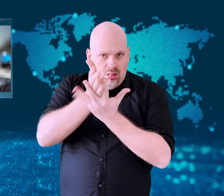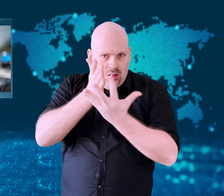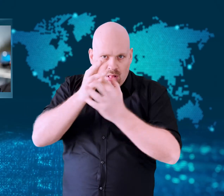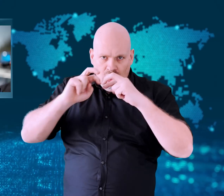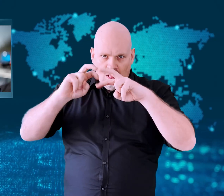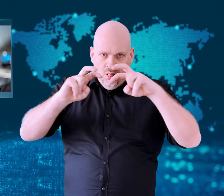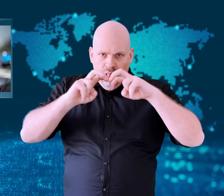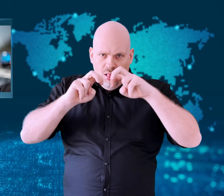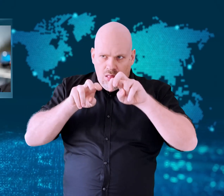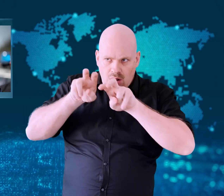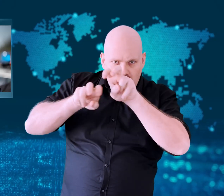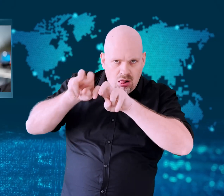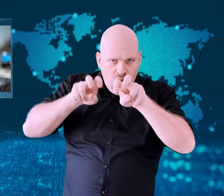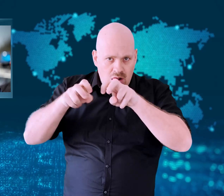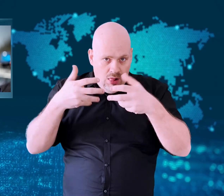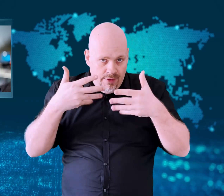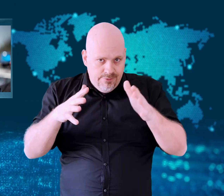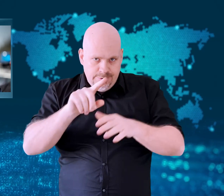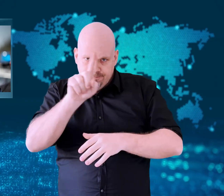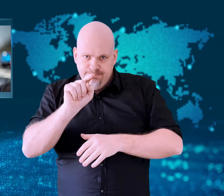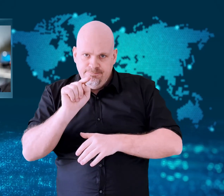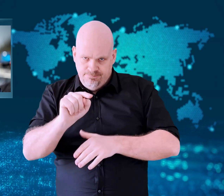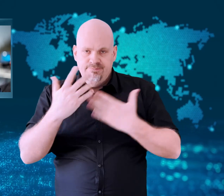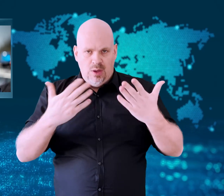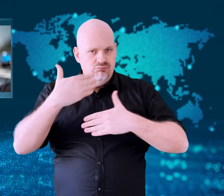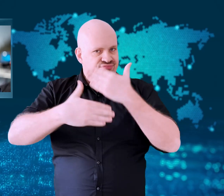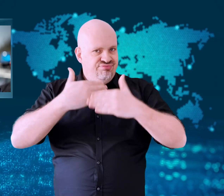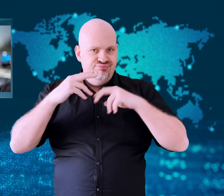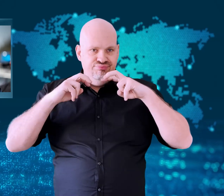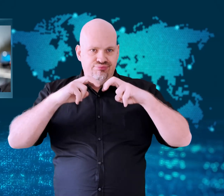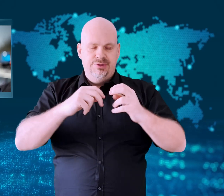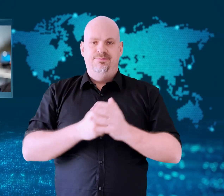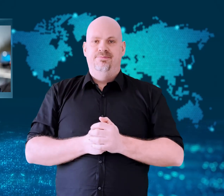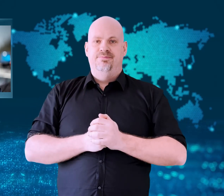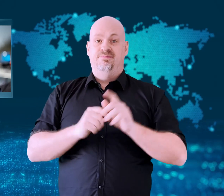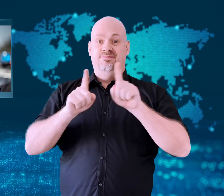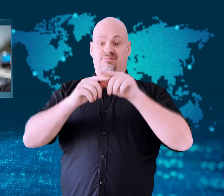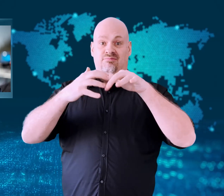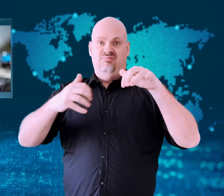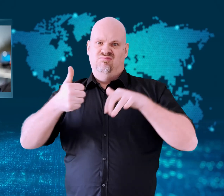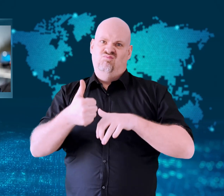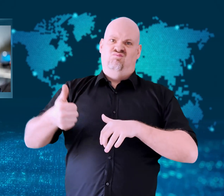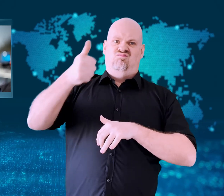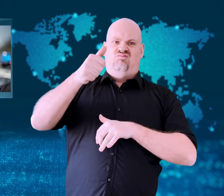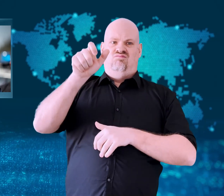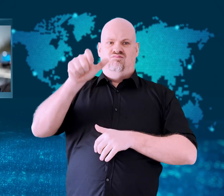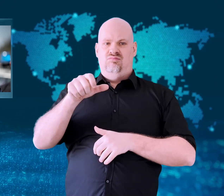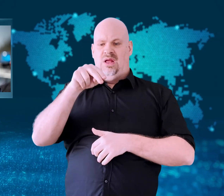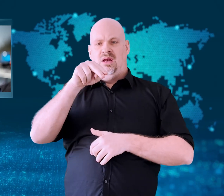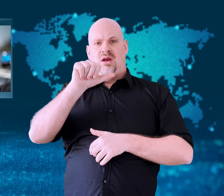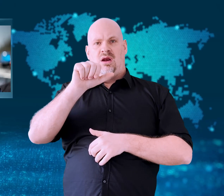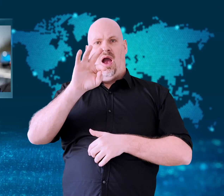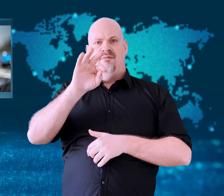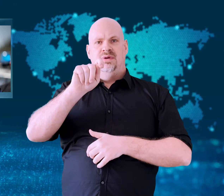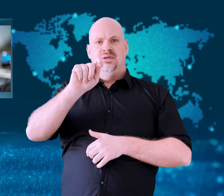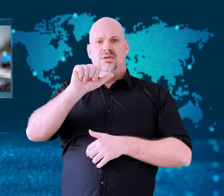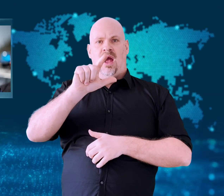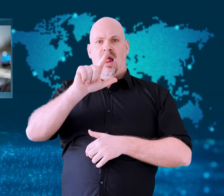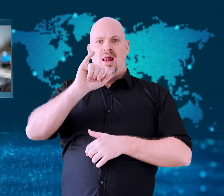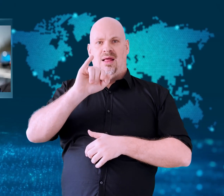the Israeli Police and the allegations of widespread spying.